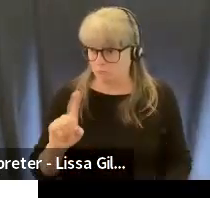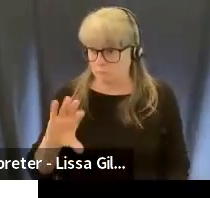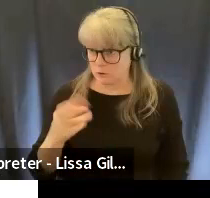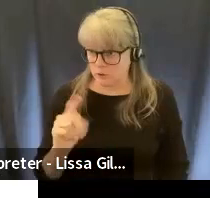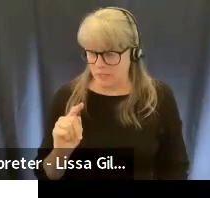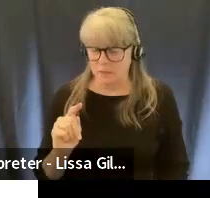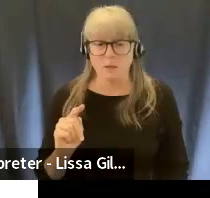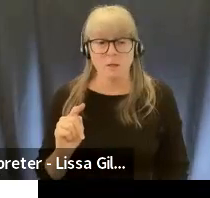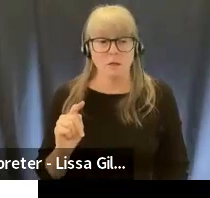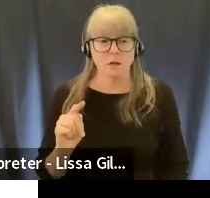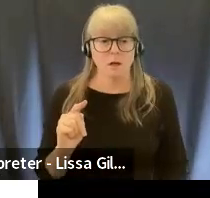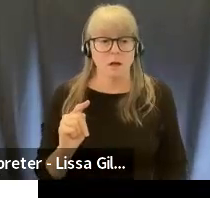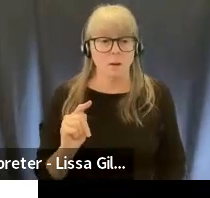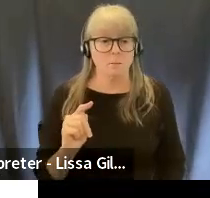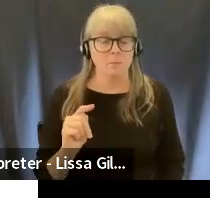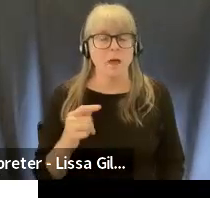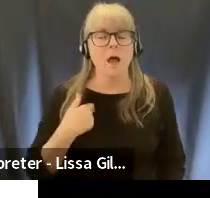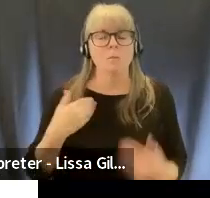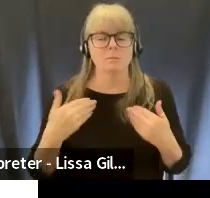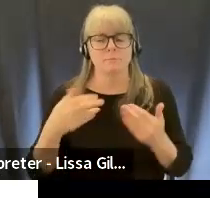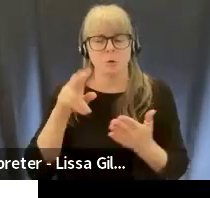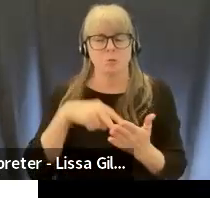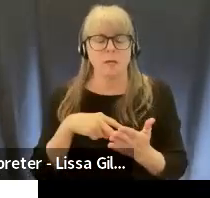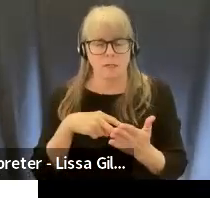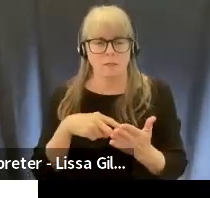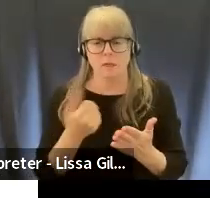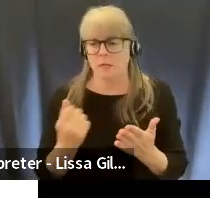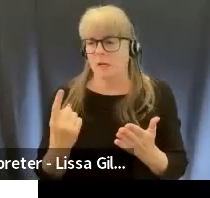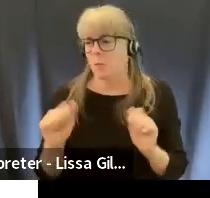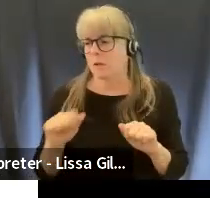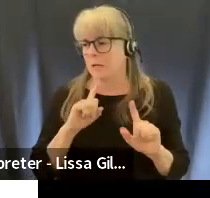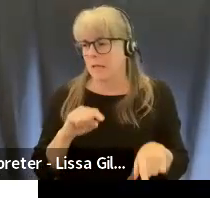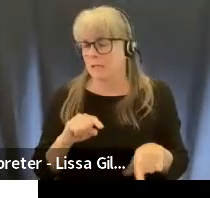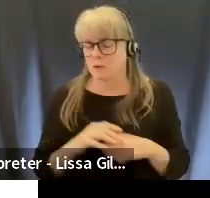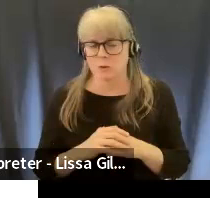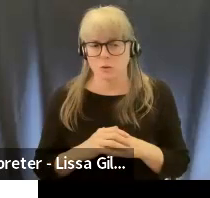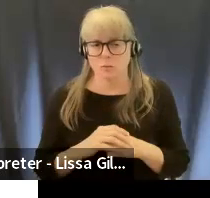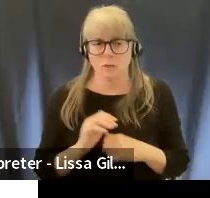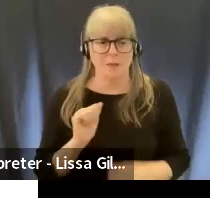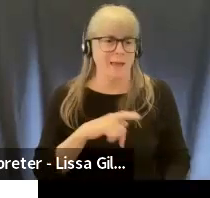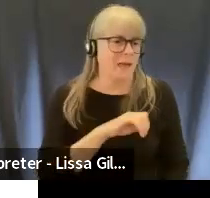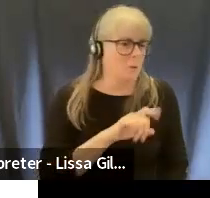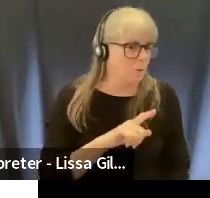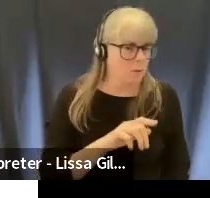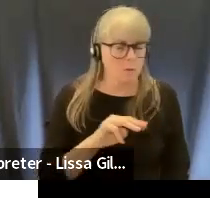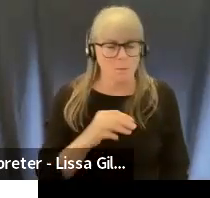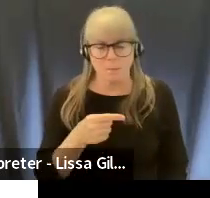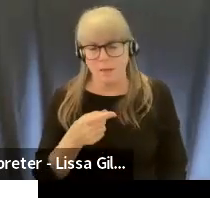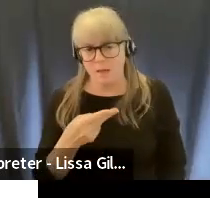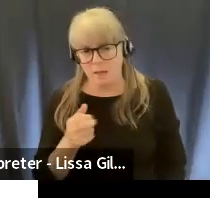I'm gonna read it, and anyone can answer April over Megan. So the question is, I'm one X. I don't know if you all can see this. This question.